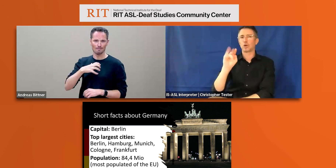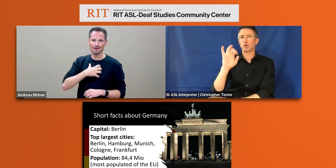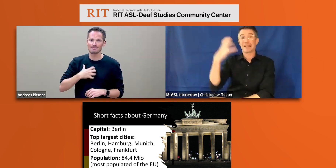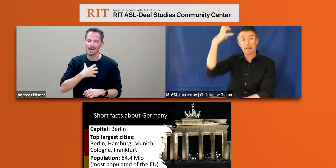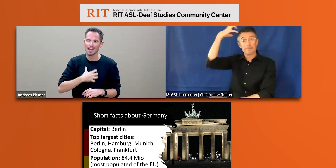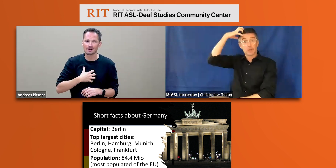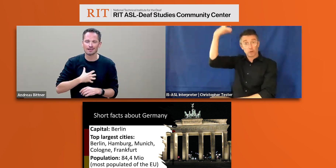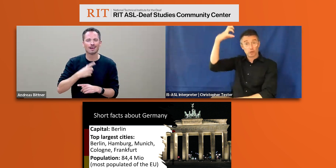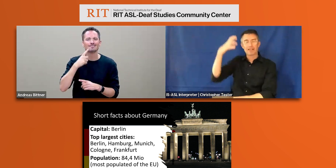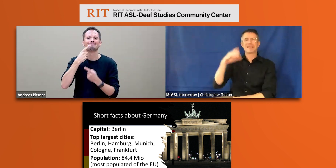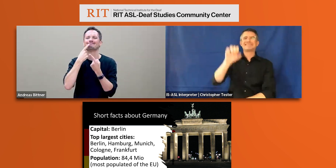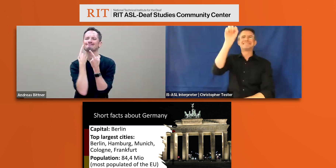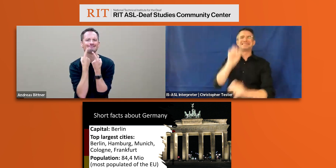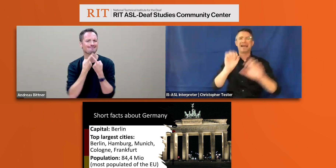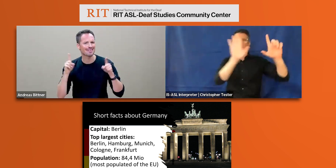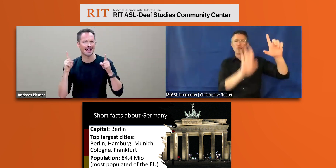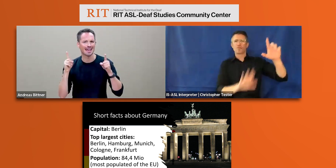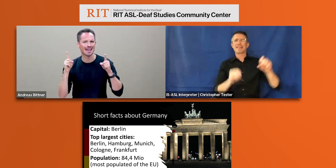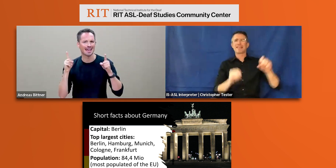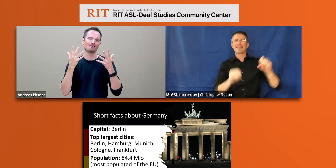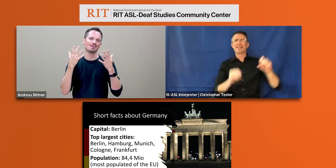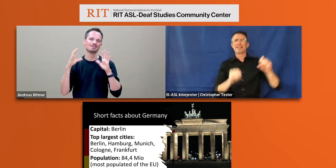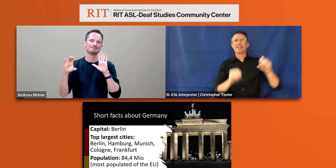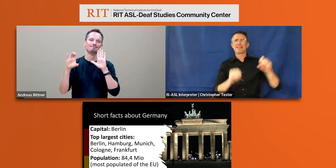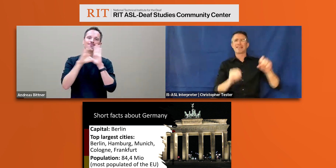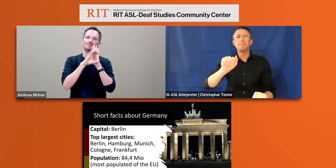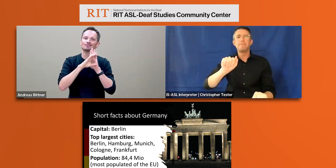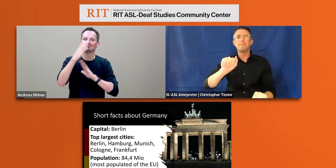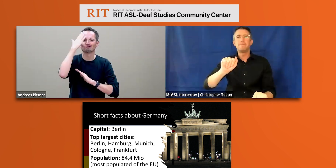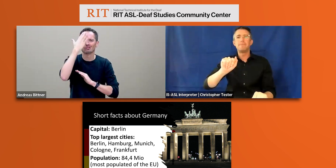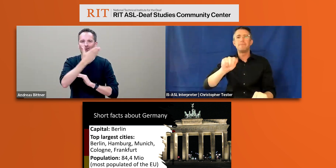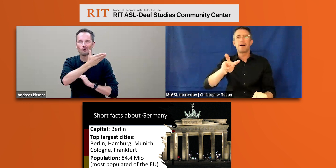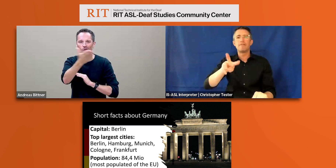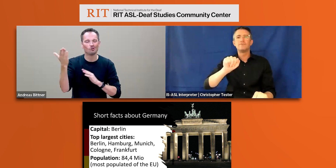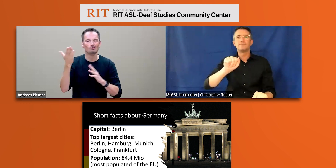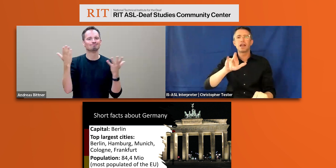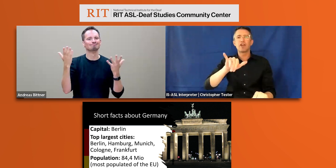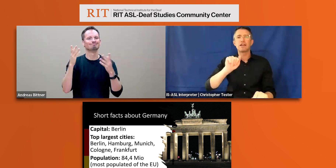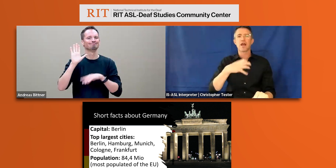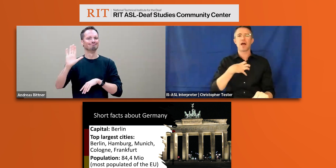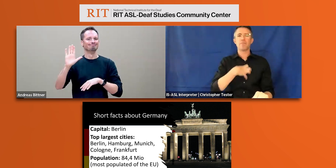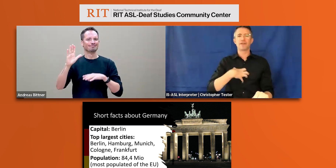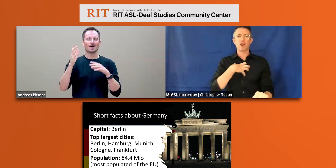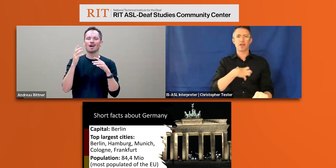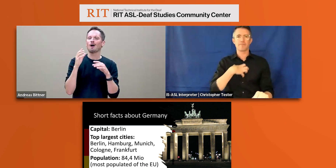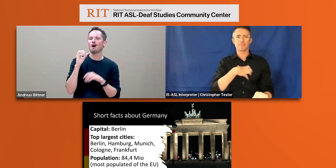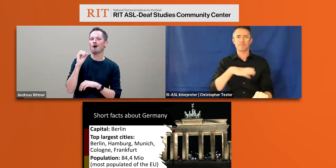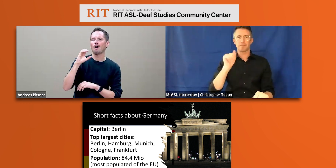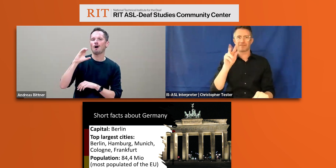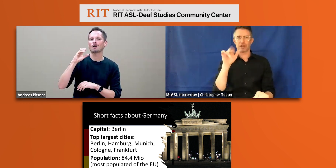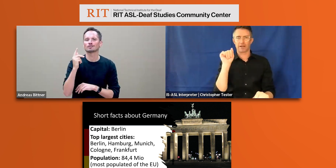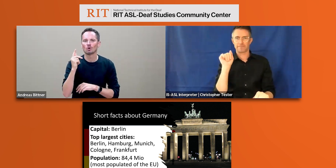The third biggest city is Munich, which is in the southern part of Germany